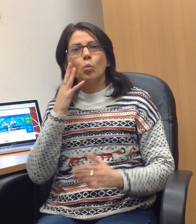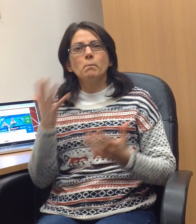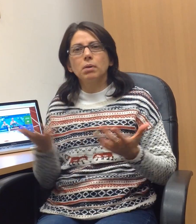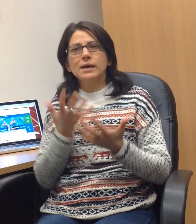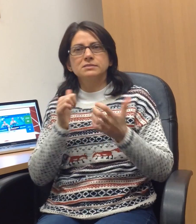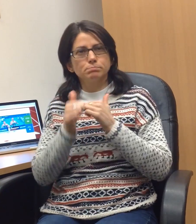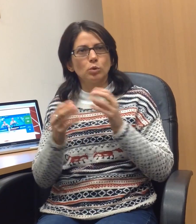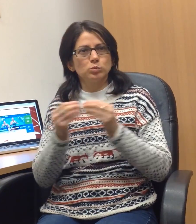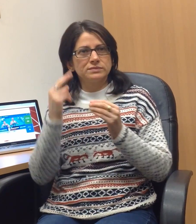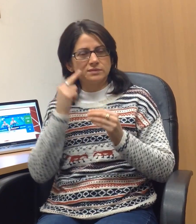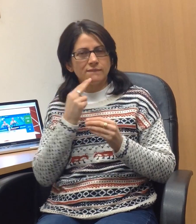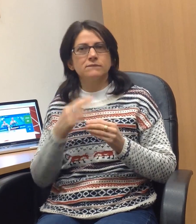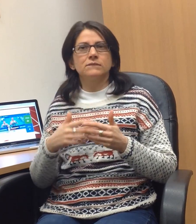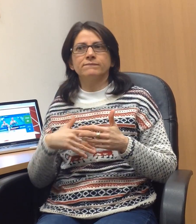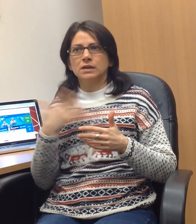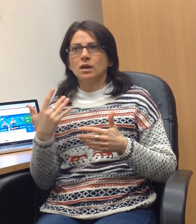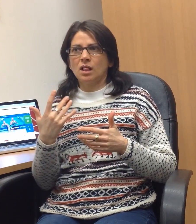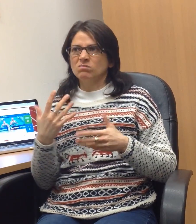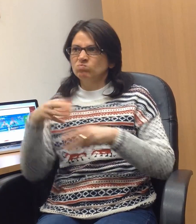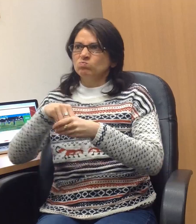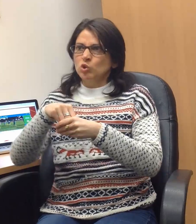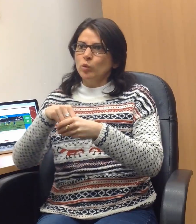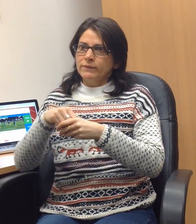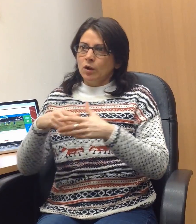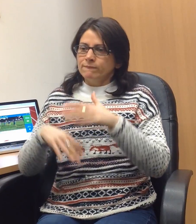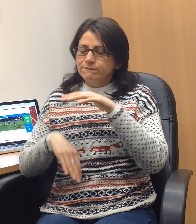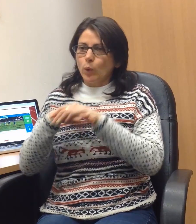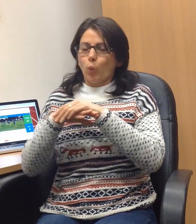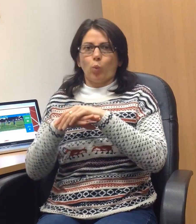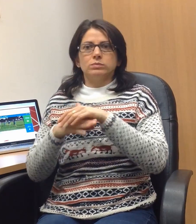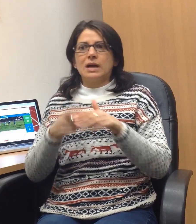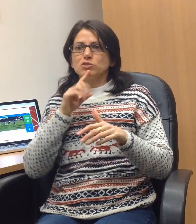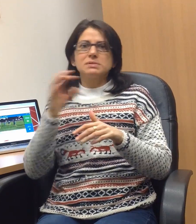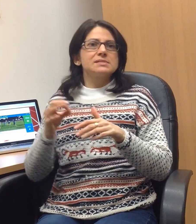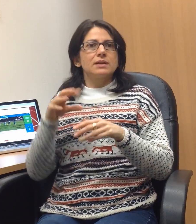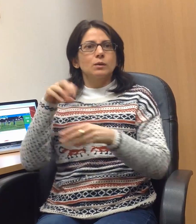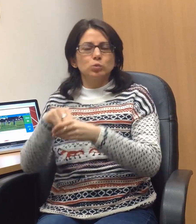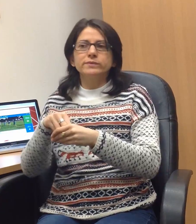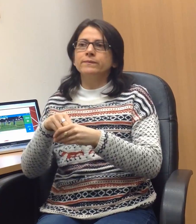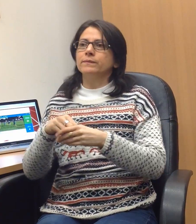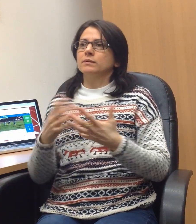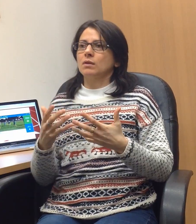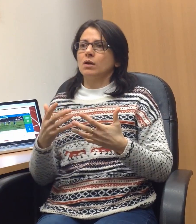When playing sports with deaf people I feel 100 percent included.